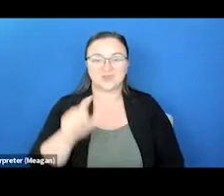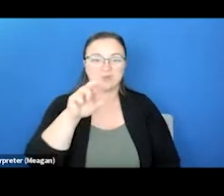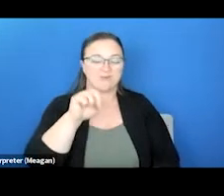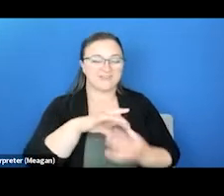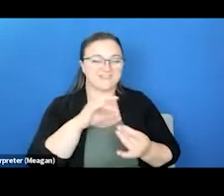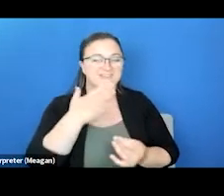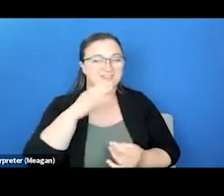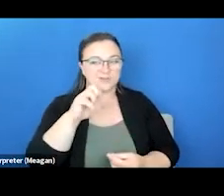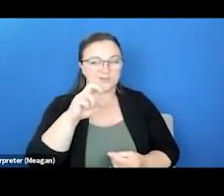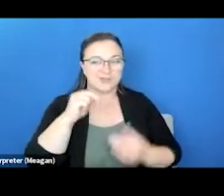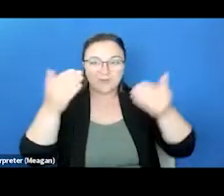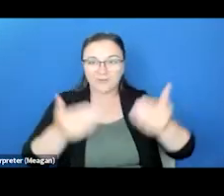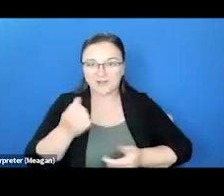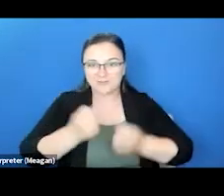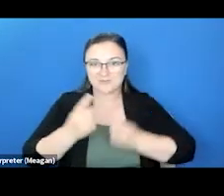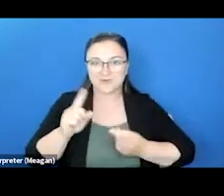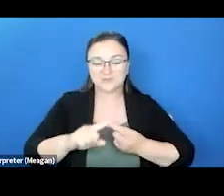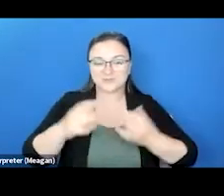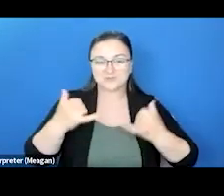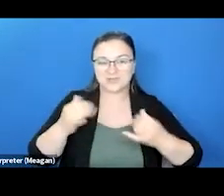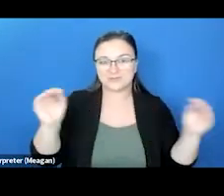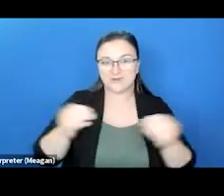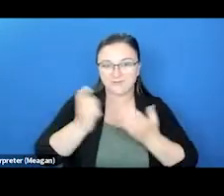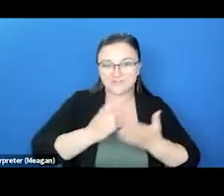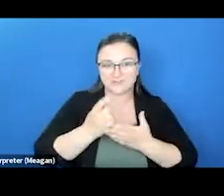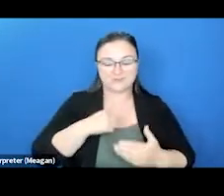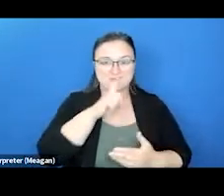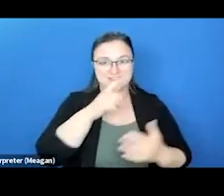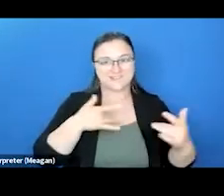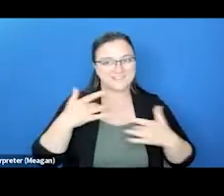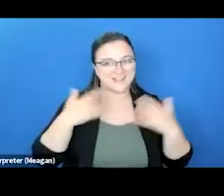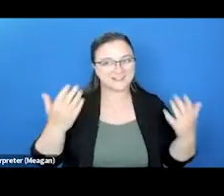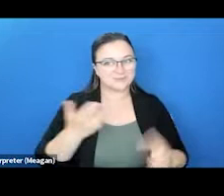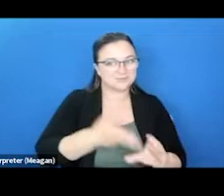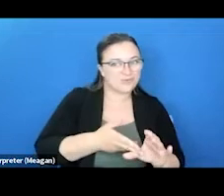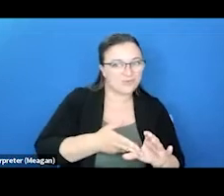and welcome everyone to today's office hours. We're so excited to be here to really get a chance to talk